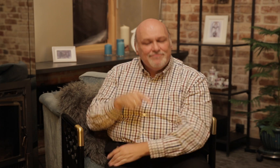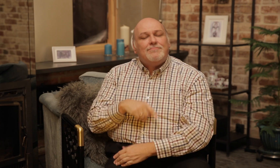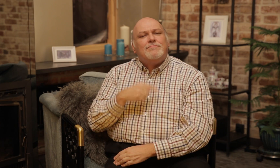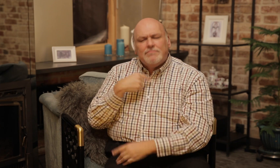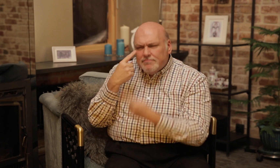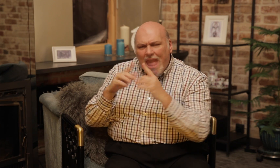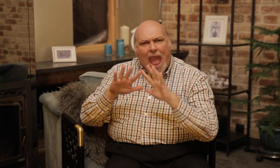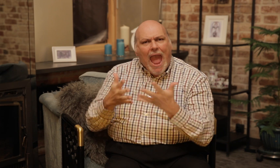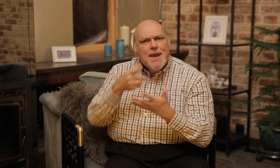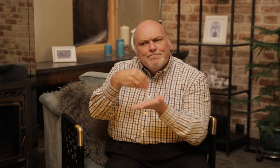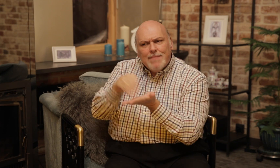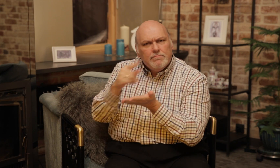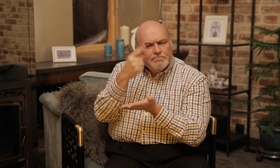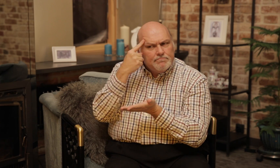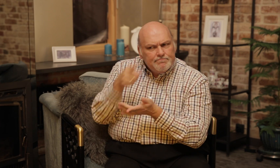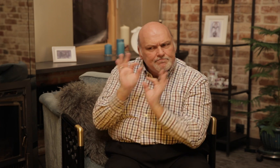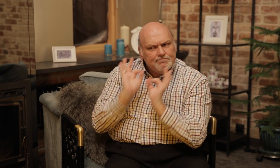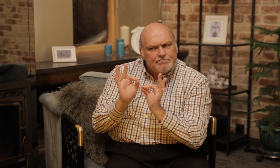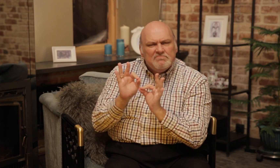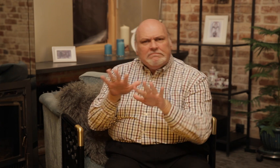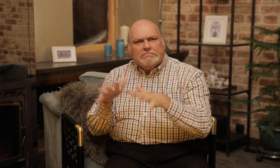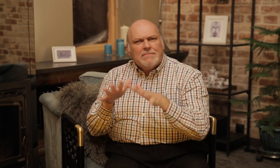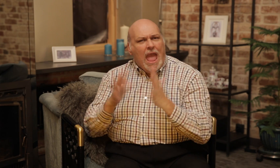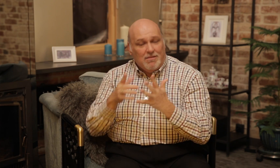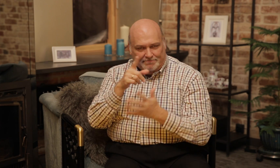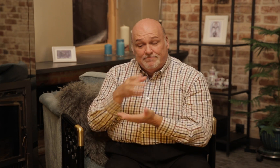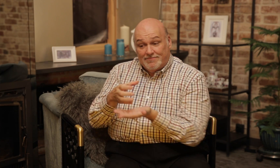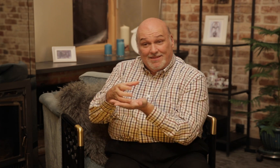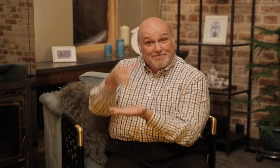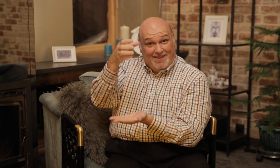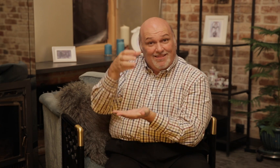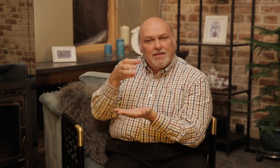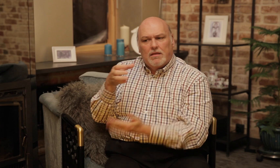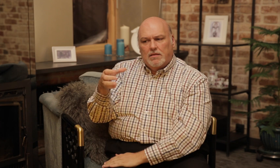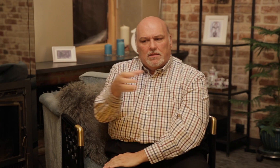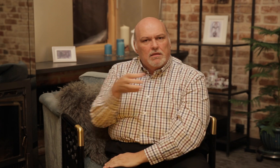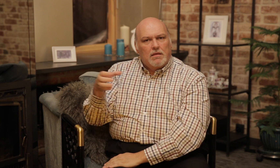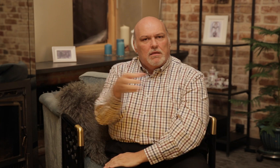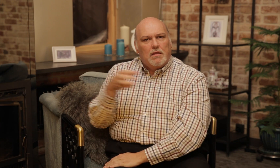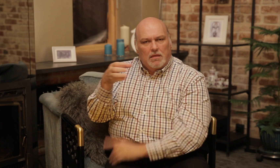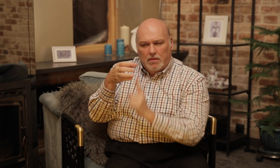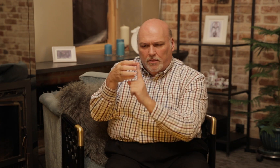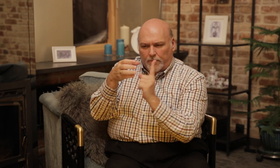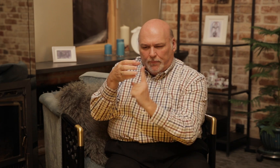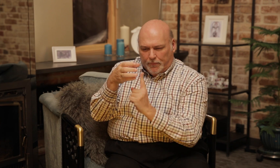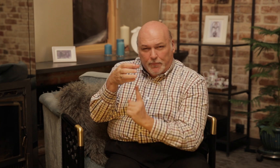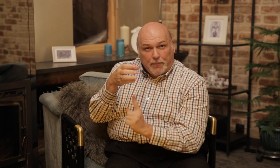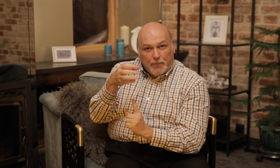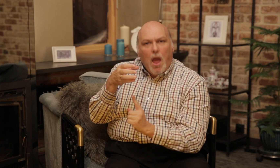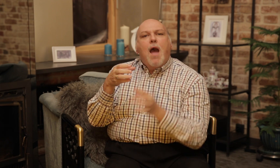and wonder how do they know if it’s a good quality? Well, they shake the glass with vodka in a circular motion,